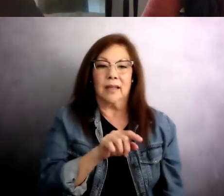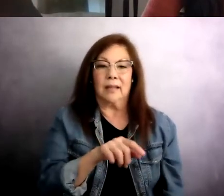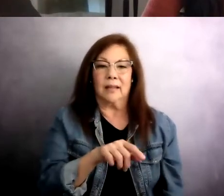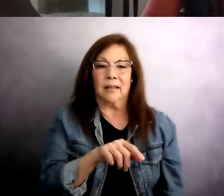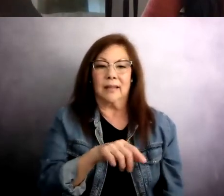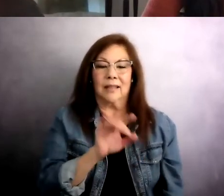cameo.